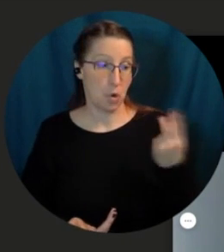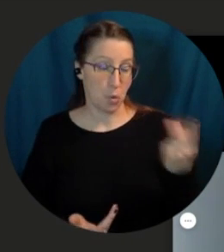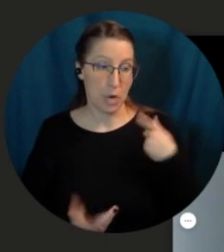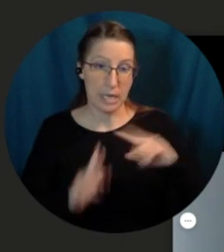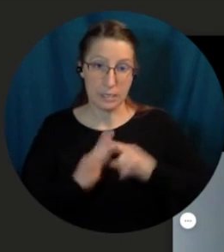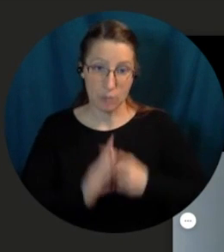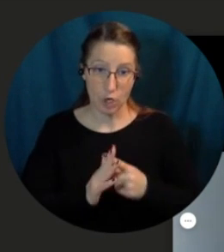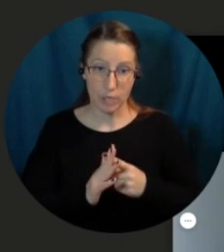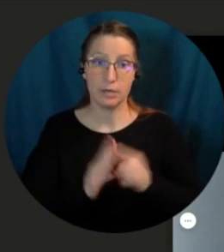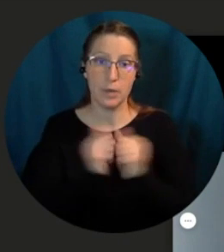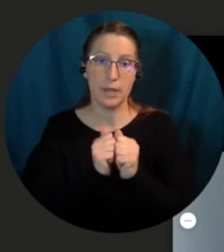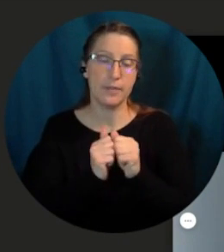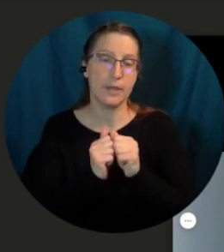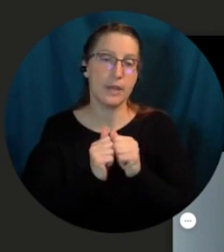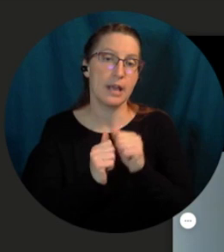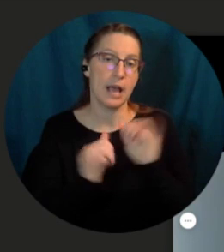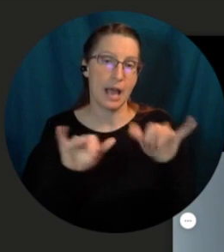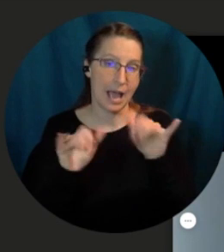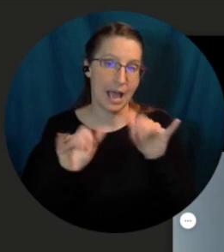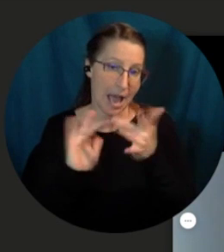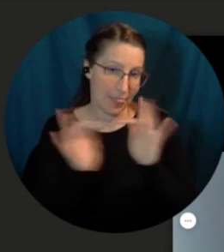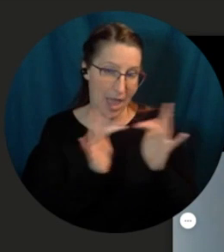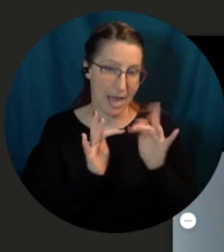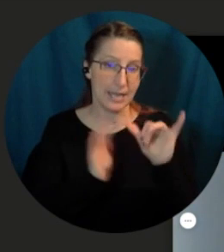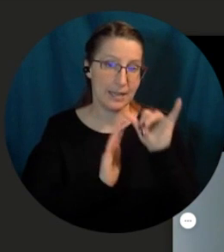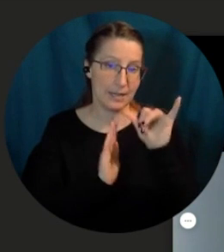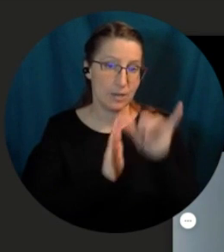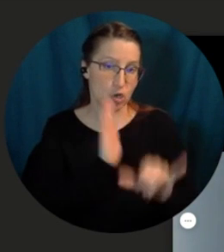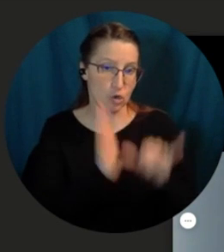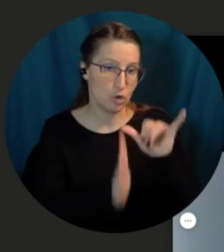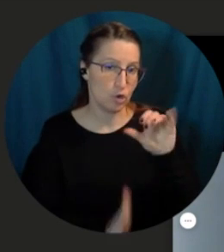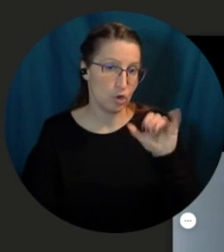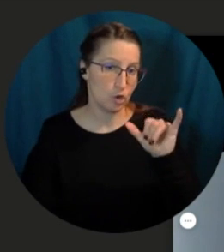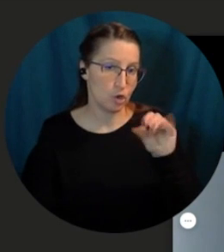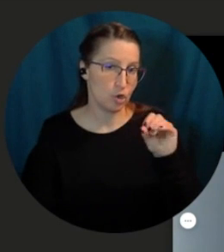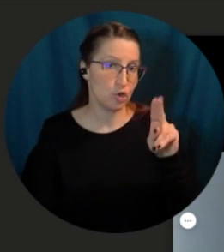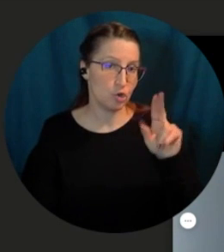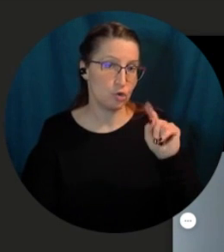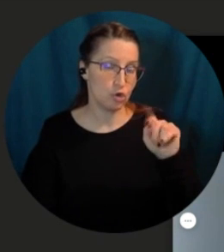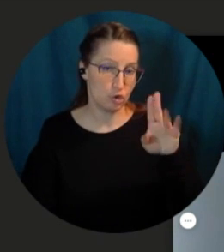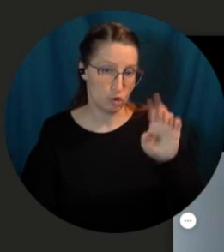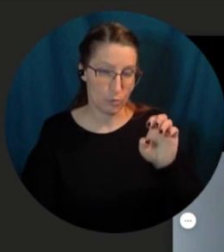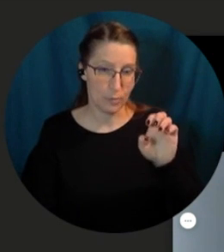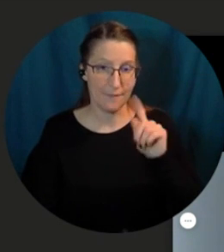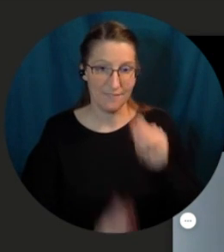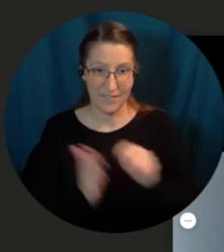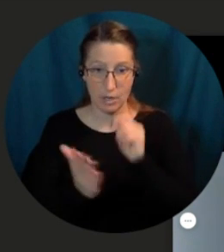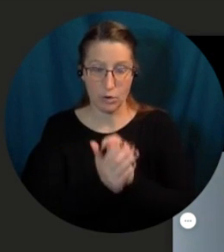So it's through YouTube. And it's by this wonderful woman named Alyssa de Souza.